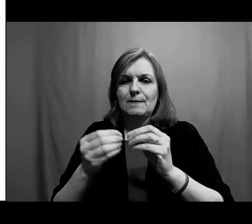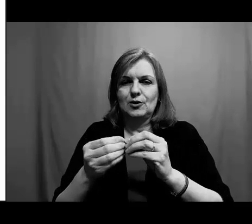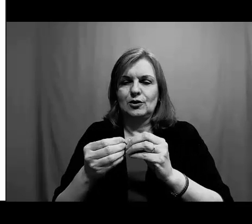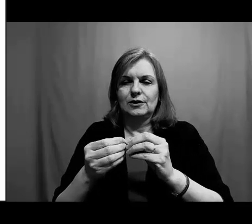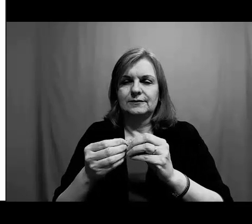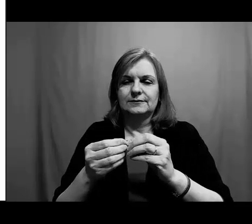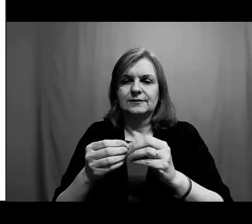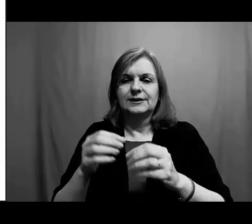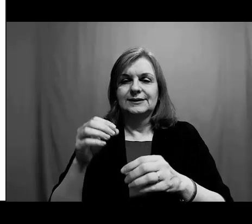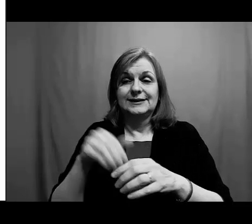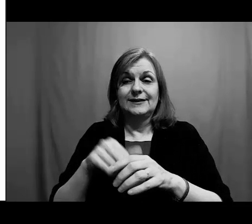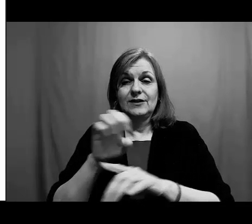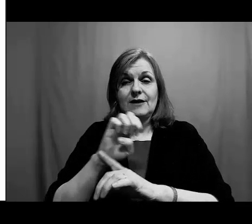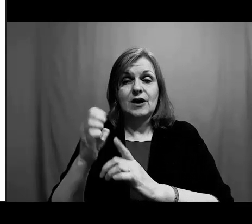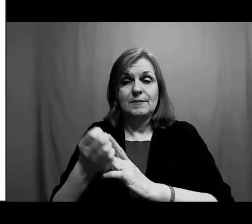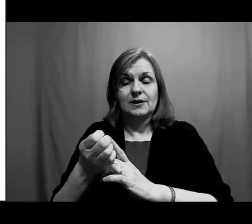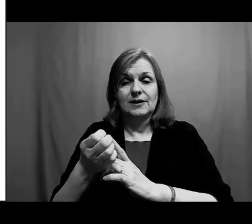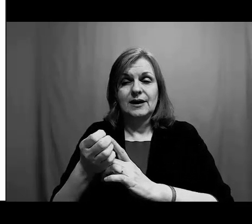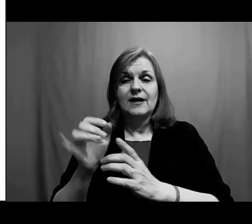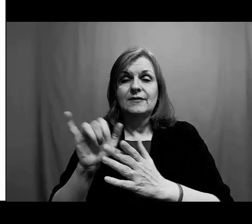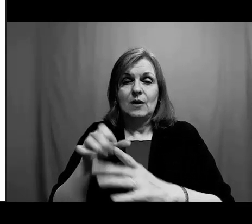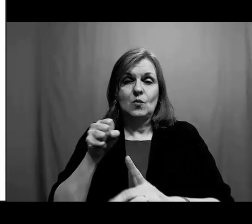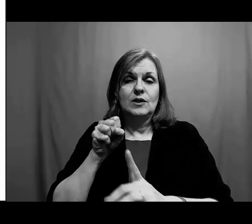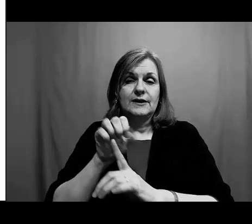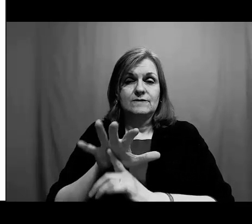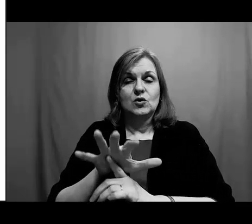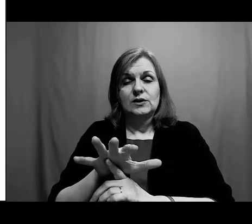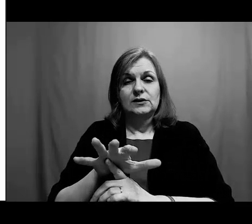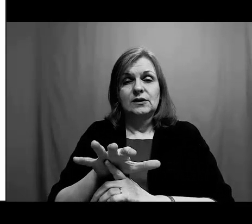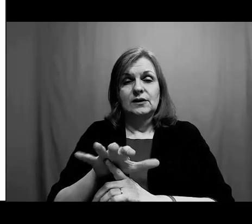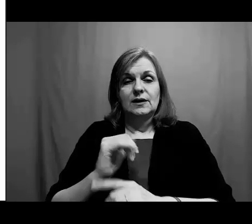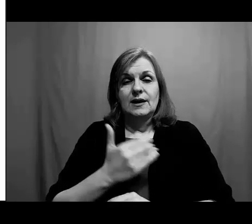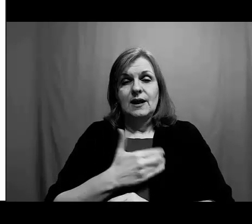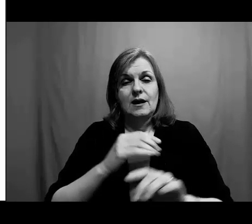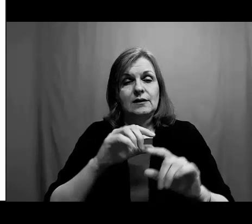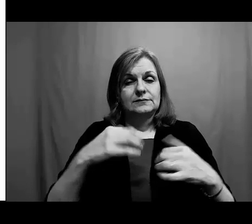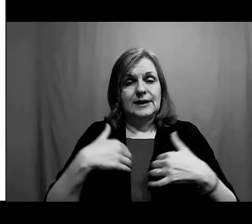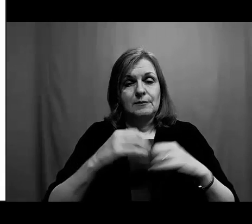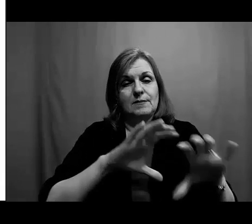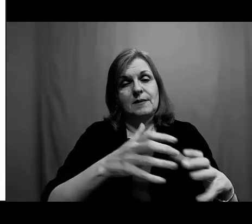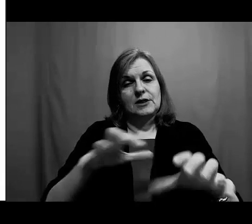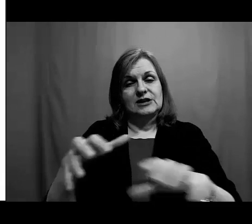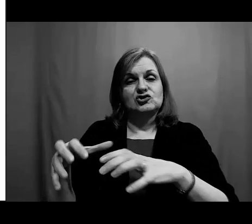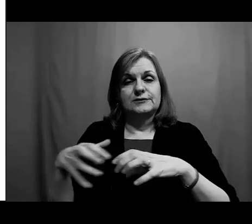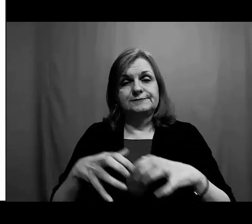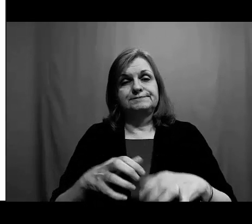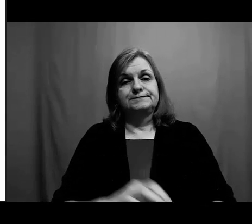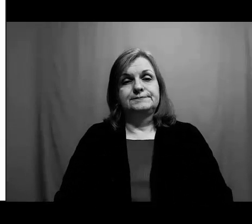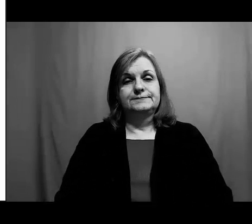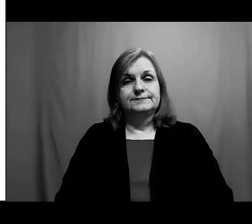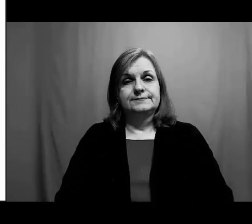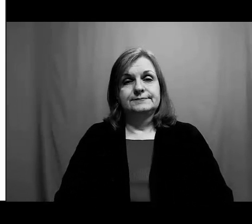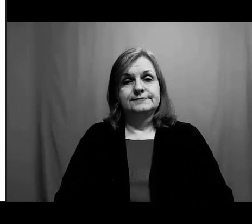that we have to deal with in the environment because they are influencing our populations